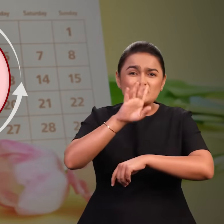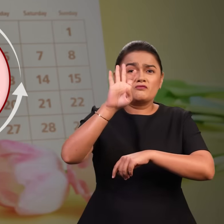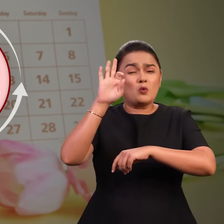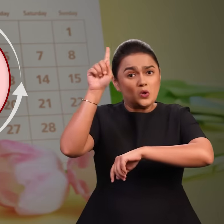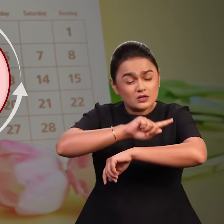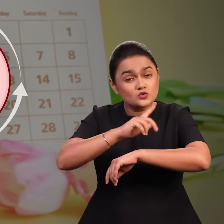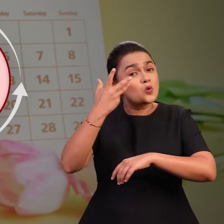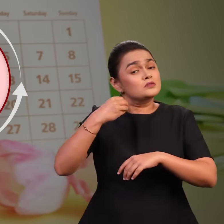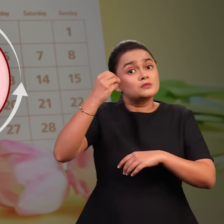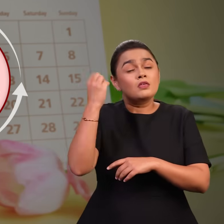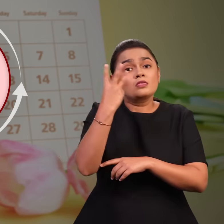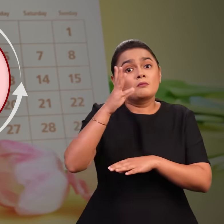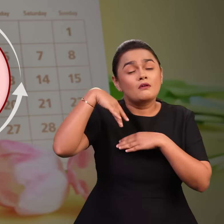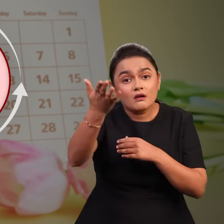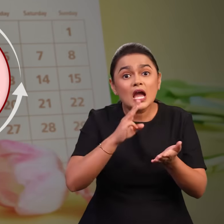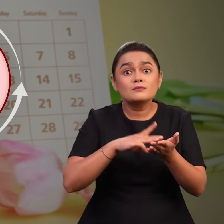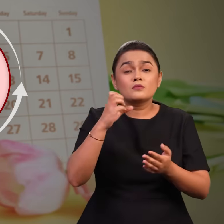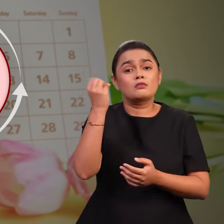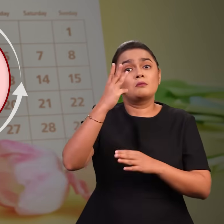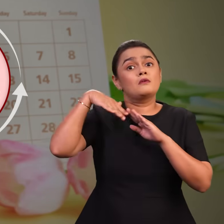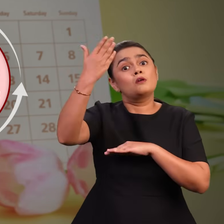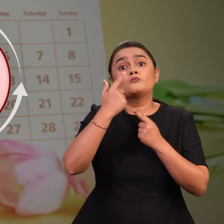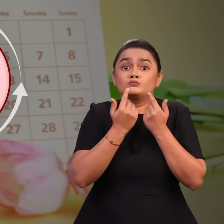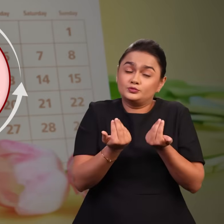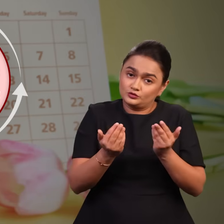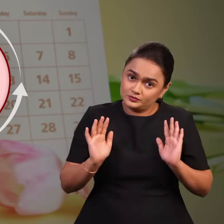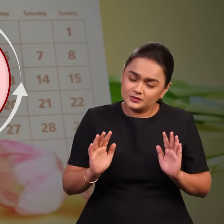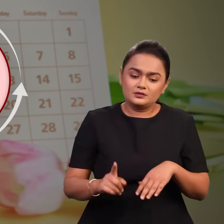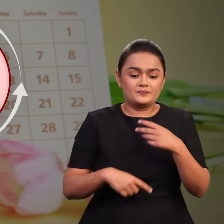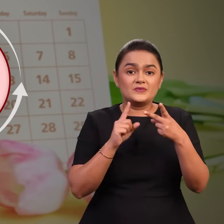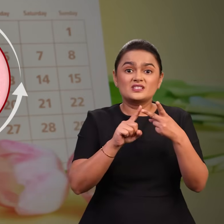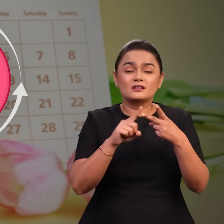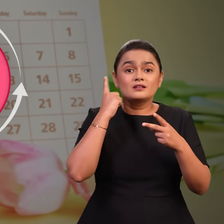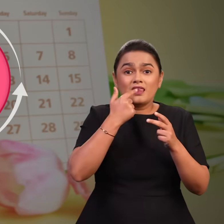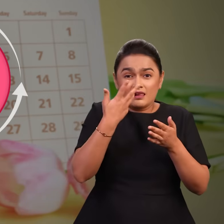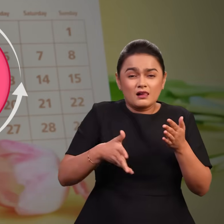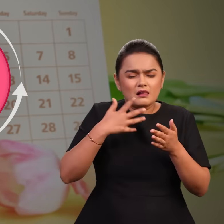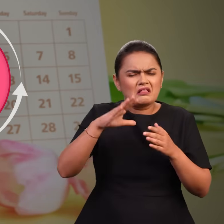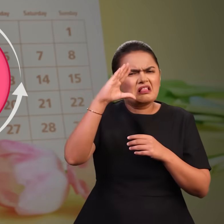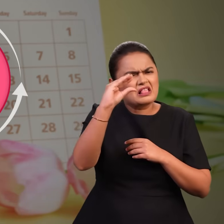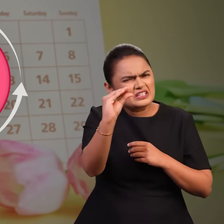40 day and even 3 months. Secondly, blood flow will be less.